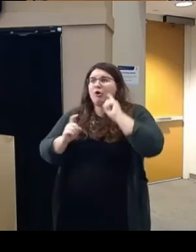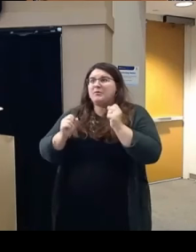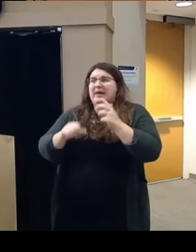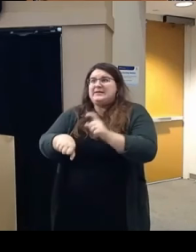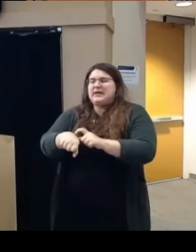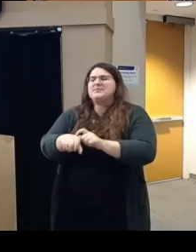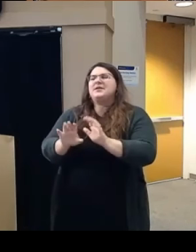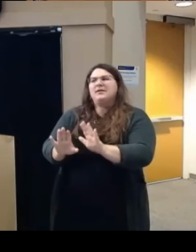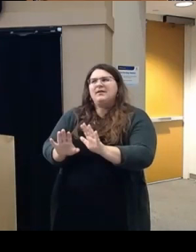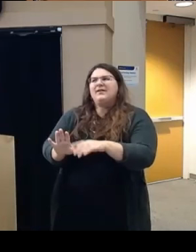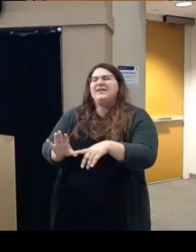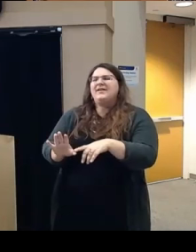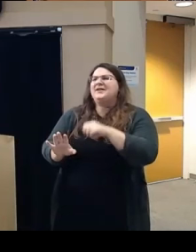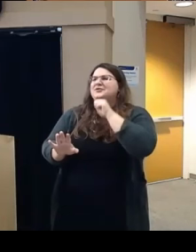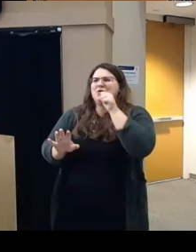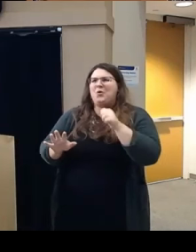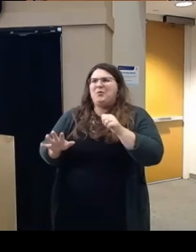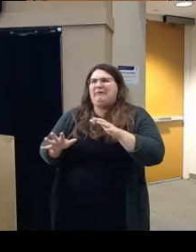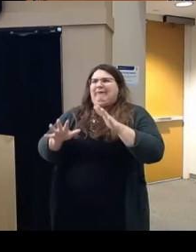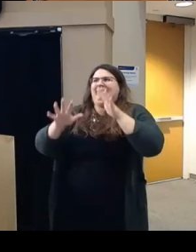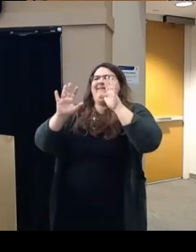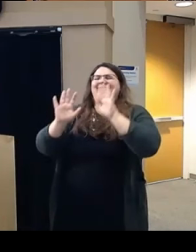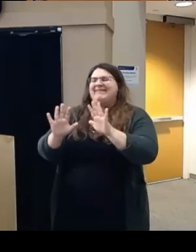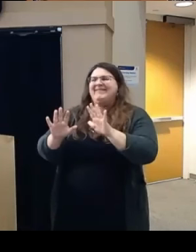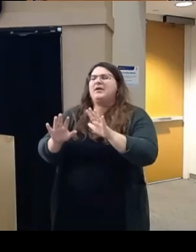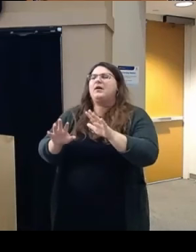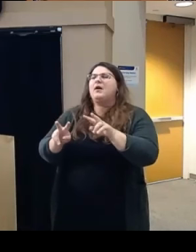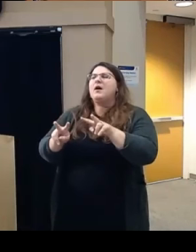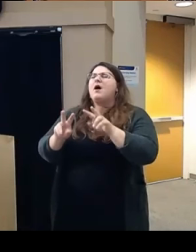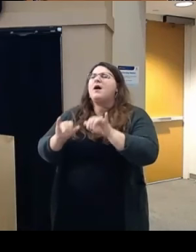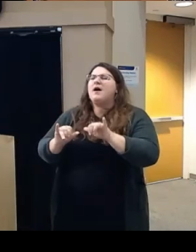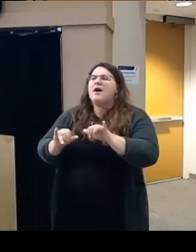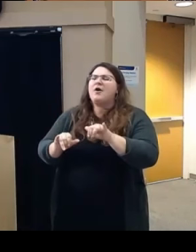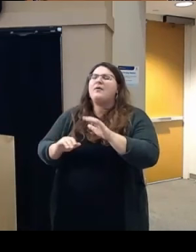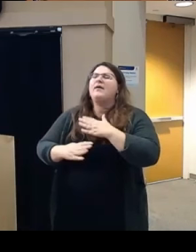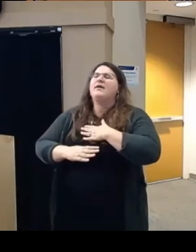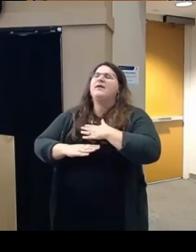there will be a little bit of a sigh of relief um to understand that um the changes um will